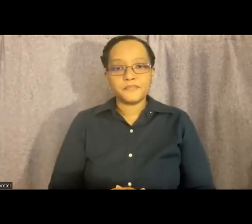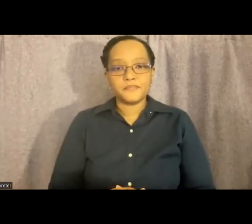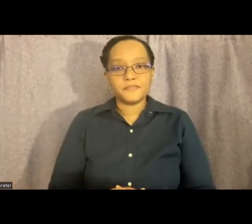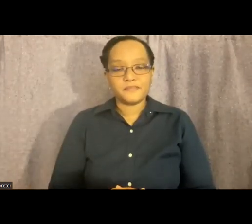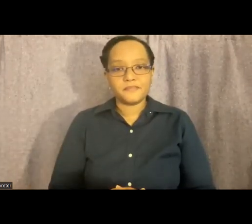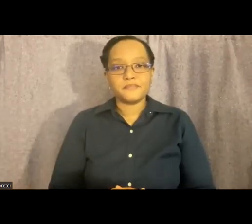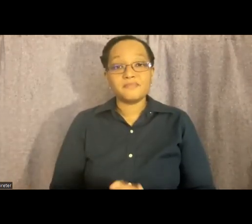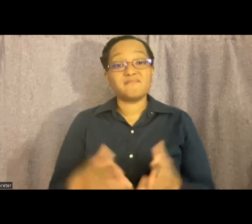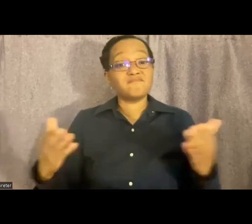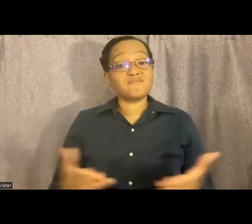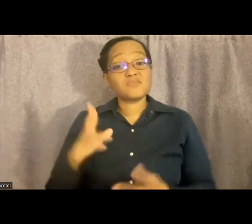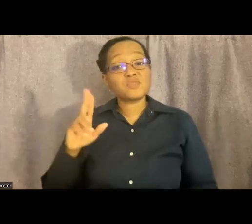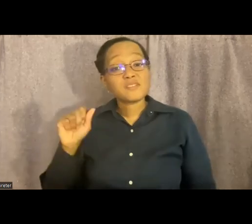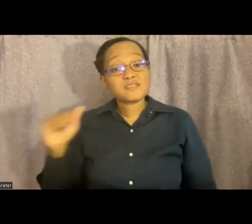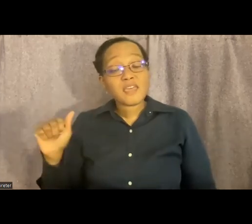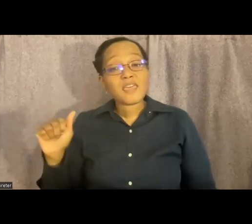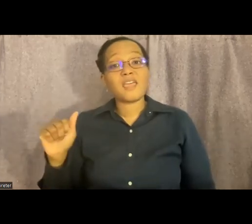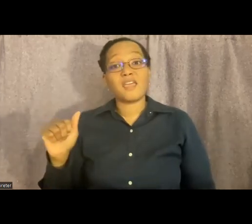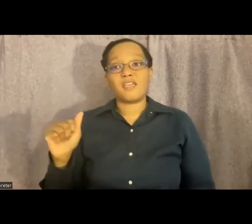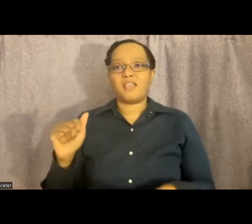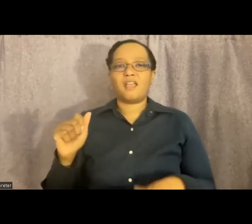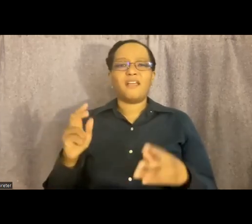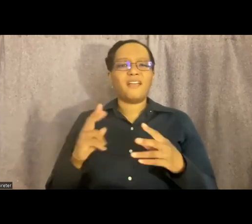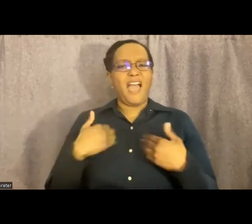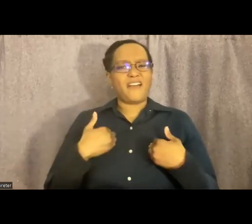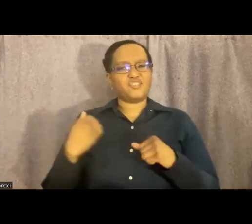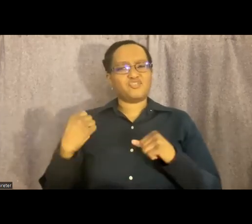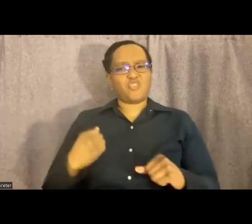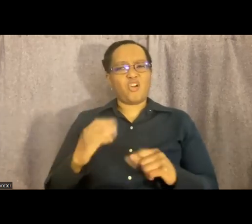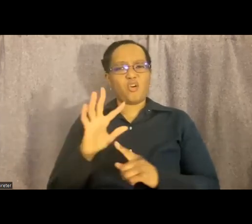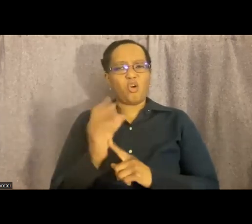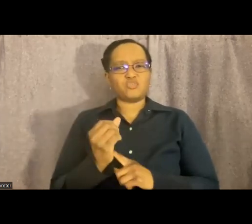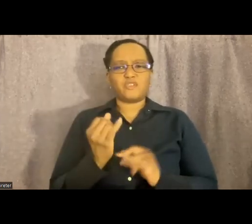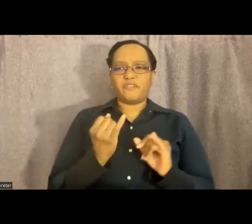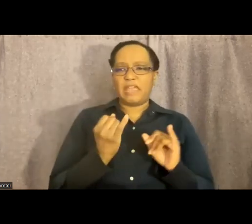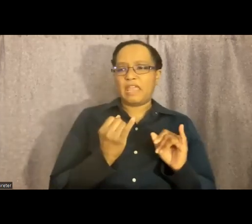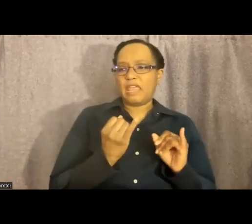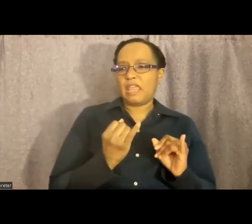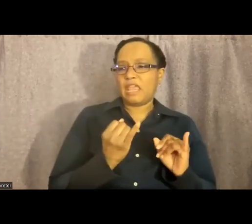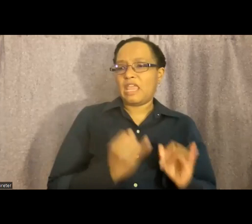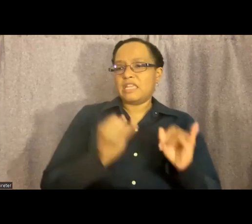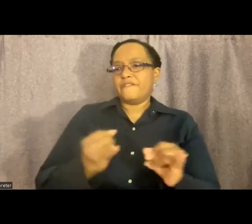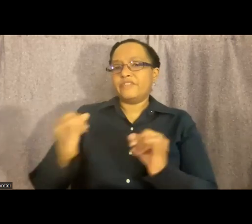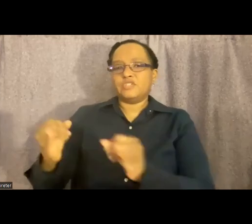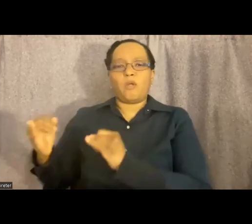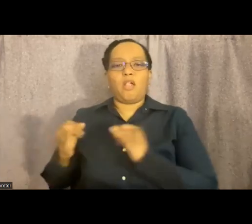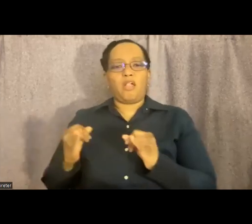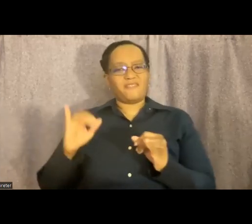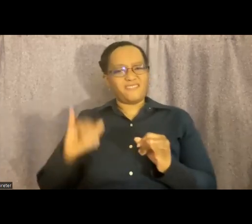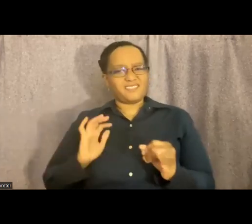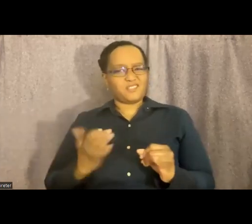In the U.S., the individualization of how we function has become a model . Thinking